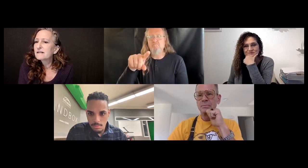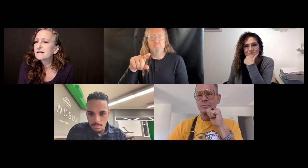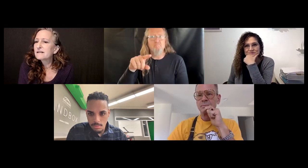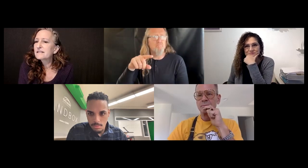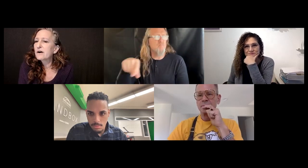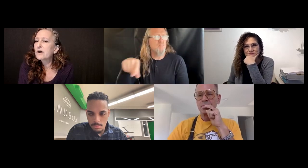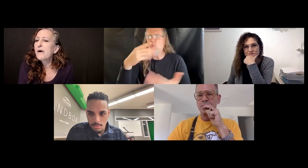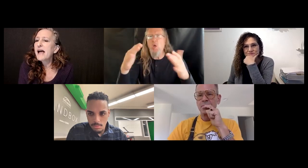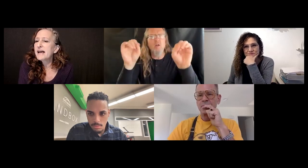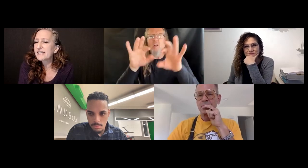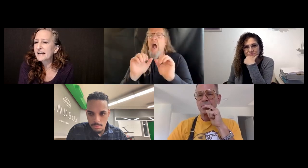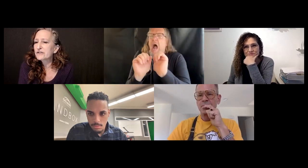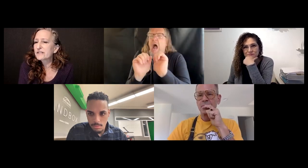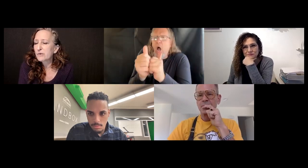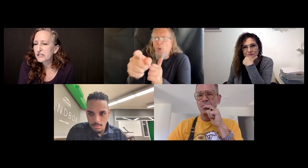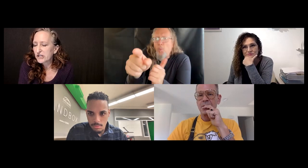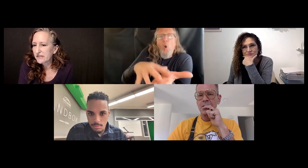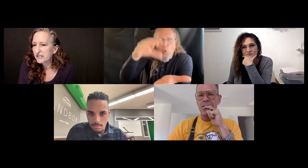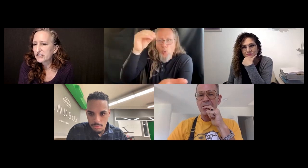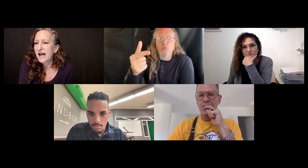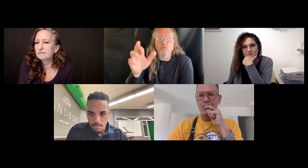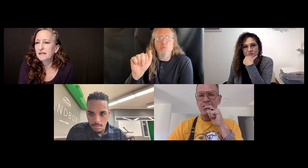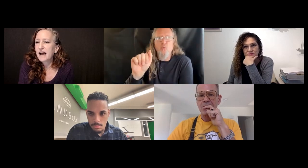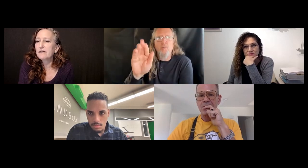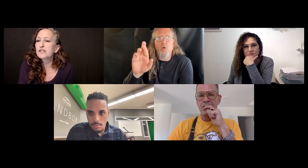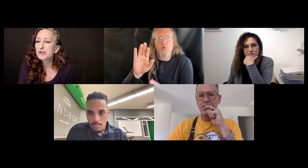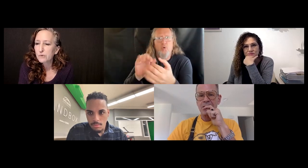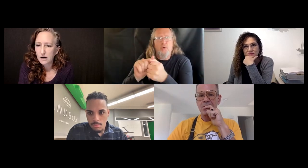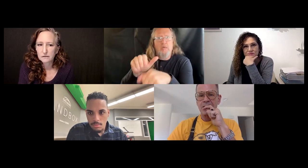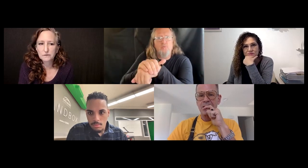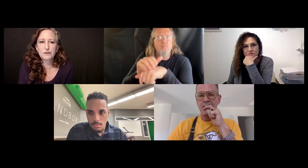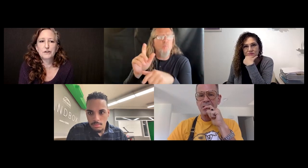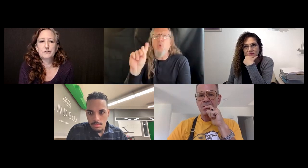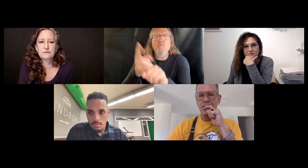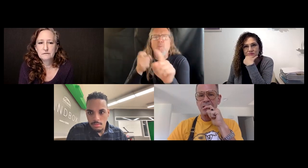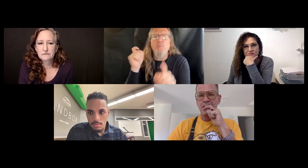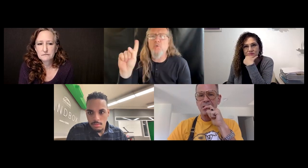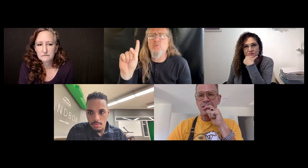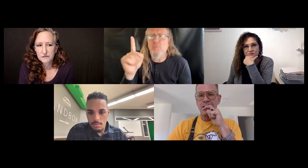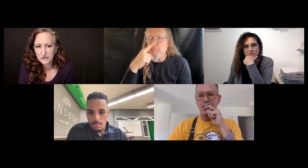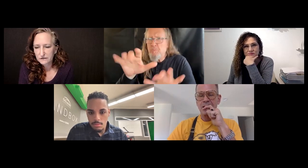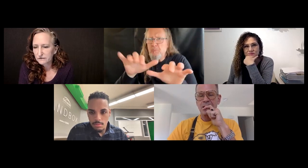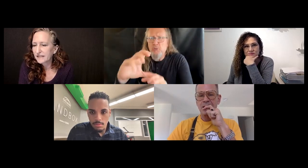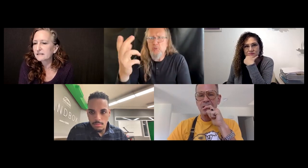So go ahead and answer this question in the chat. How did you all learn English grammar?